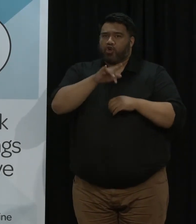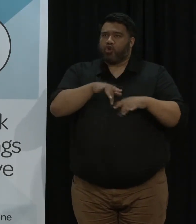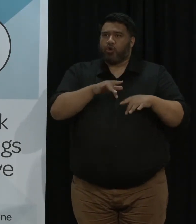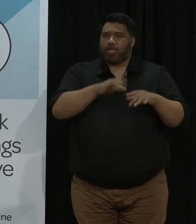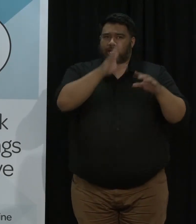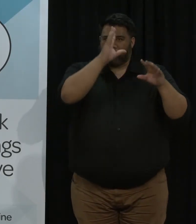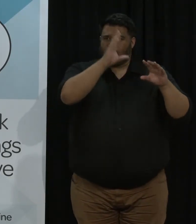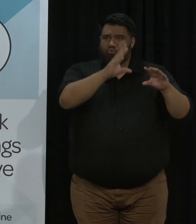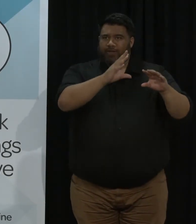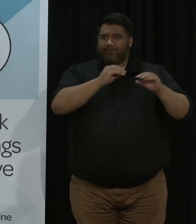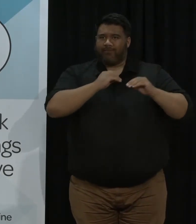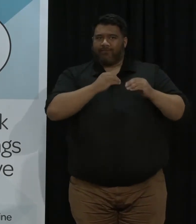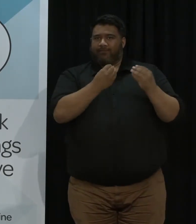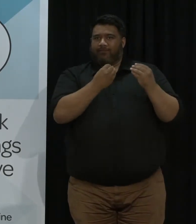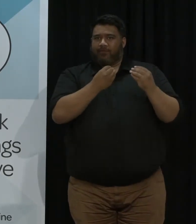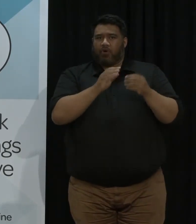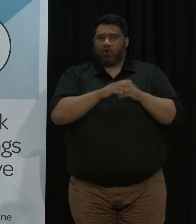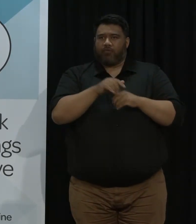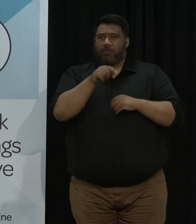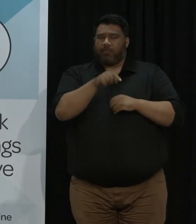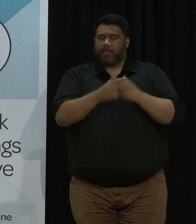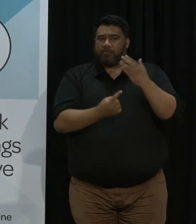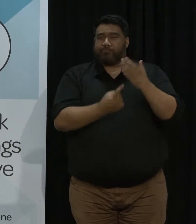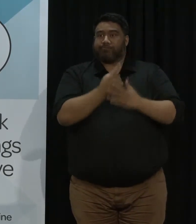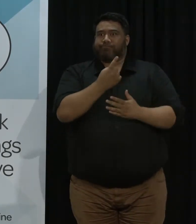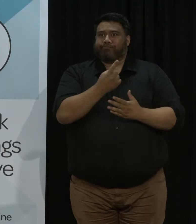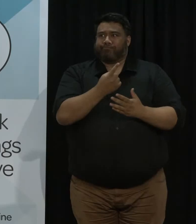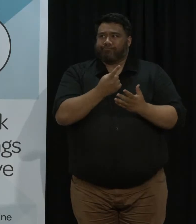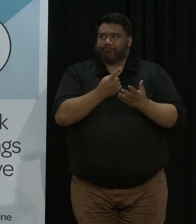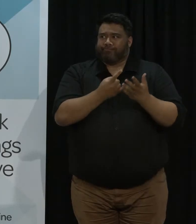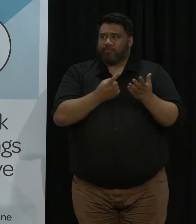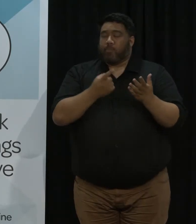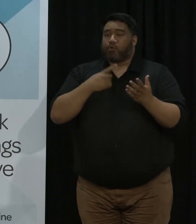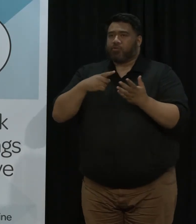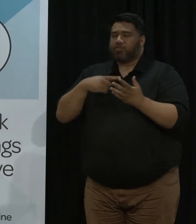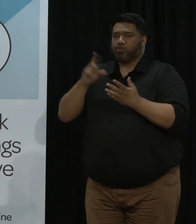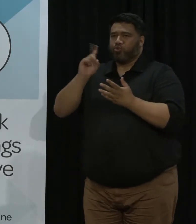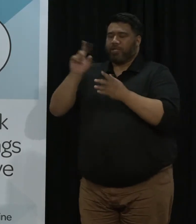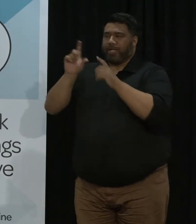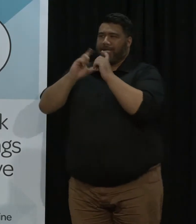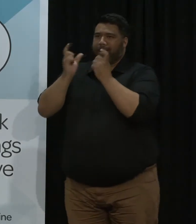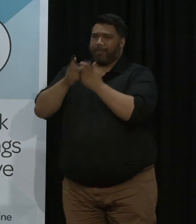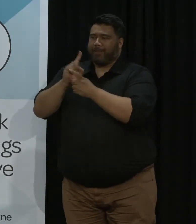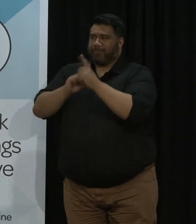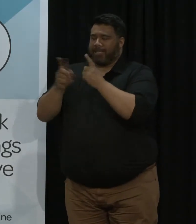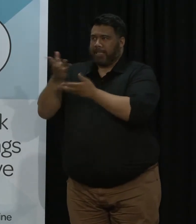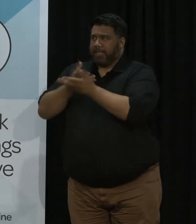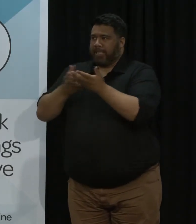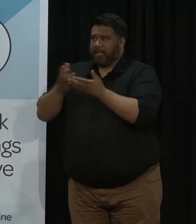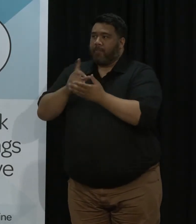enforcement? No, I do not hold that later concern. I have not had a chance to be briefed on